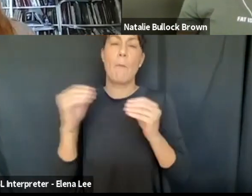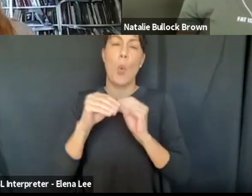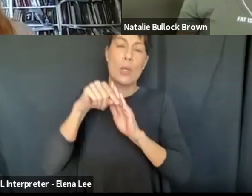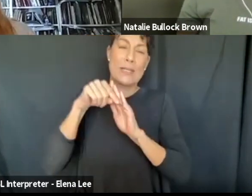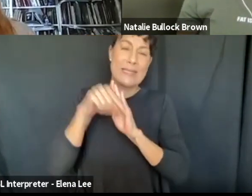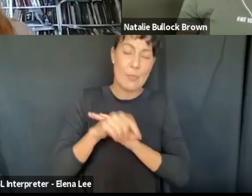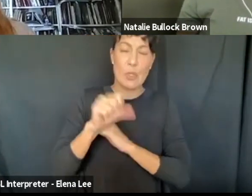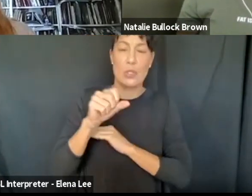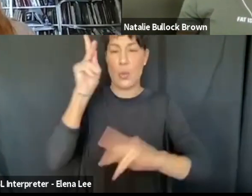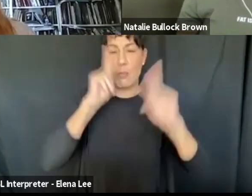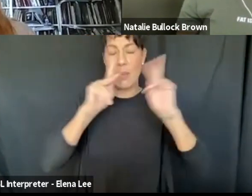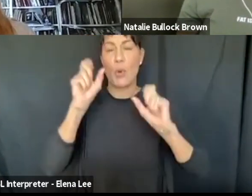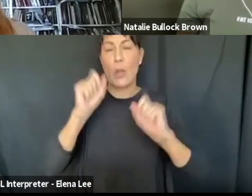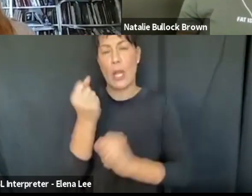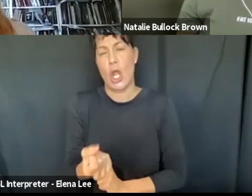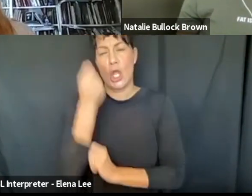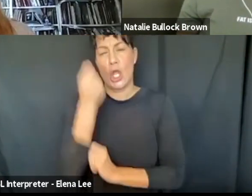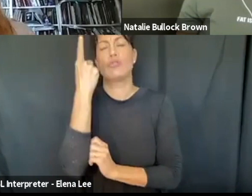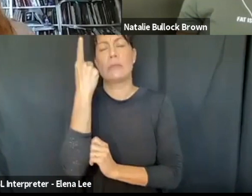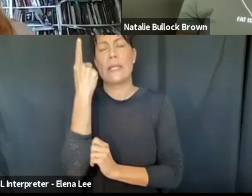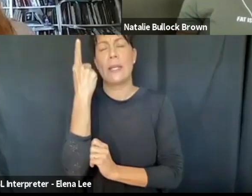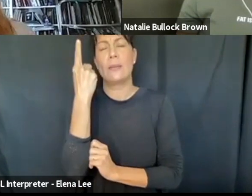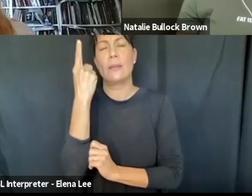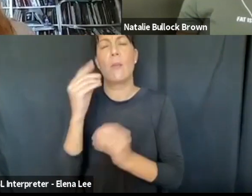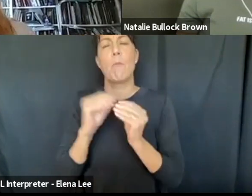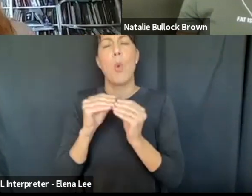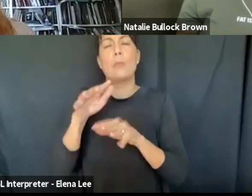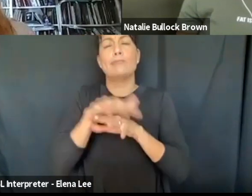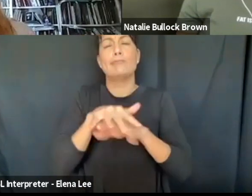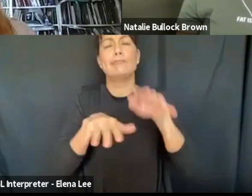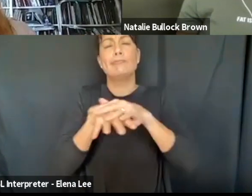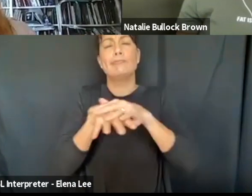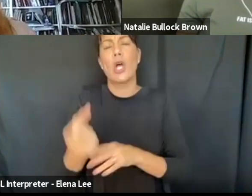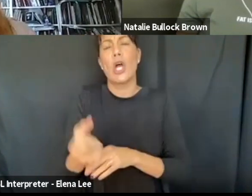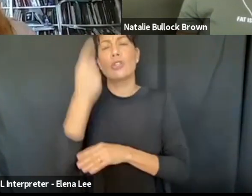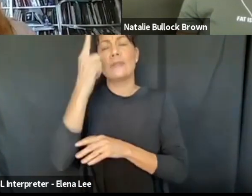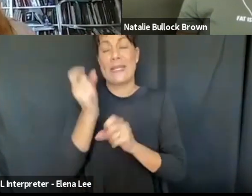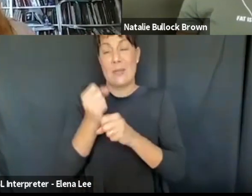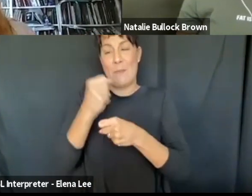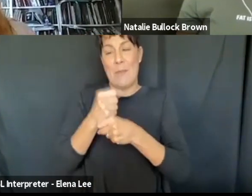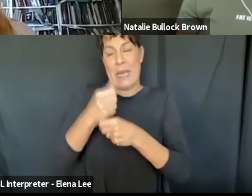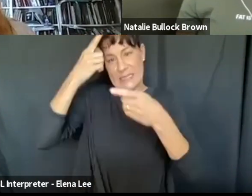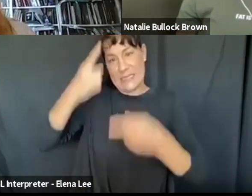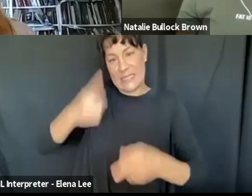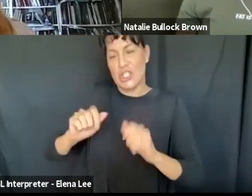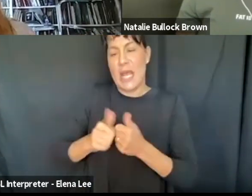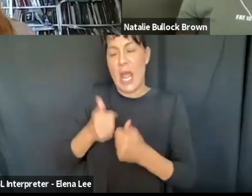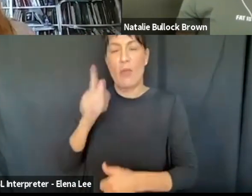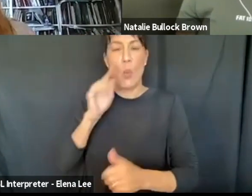and kind of get a more nuanced understanding to really help them make a decision about how they want to approach that issue.